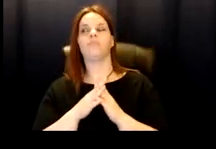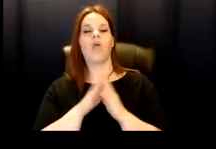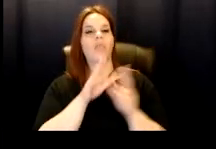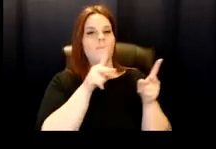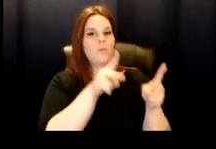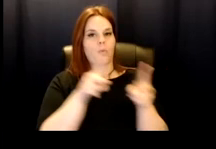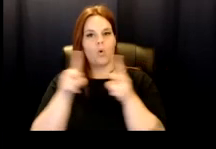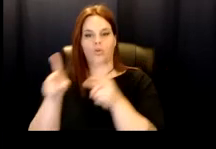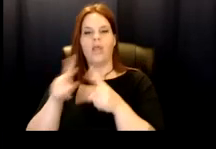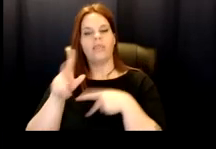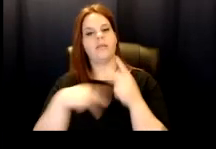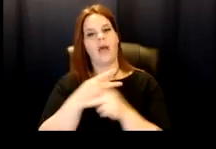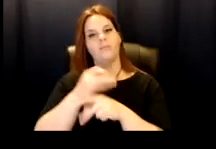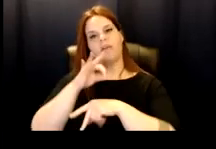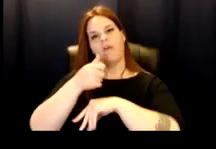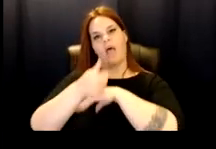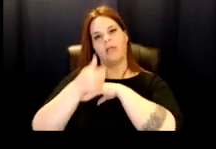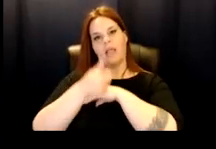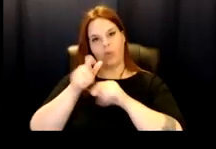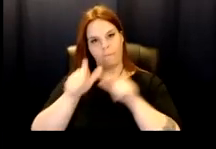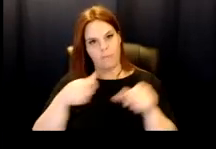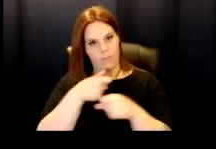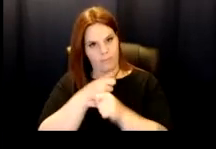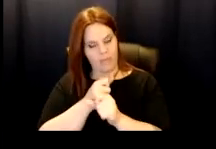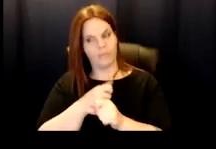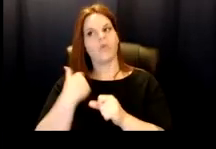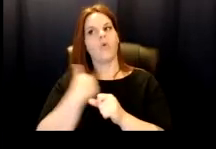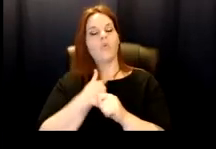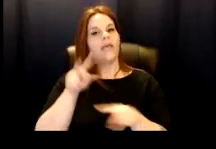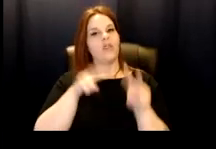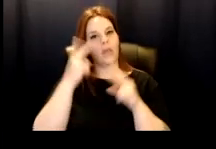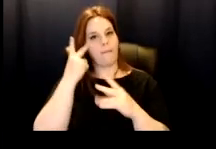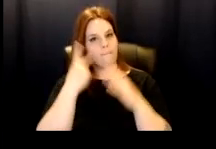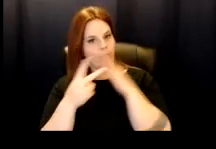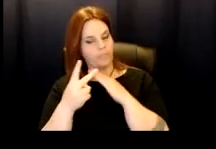types of allegations people are making. We can look at predictors of merit case resolutions